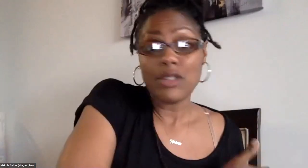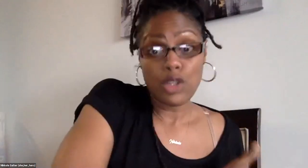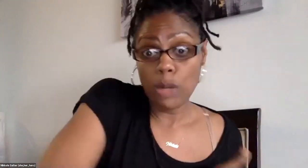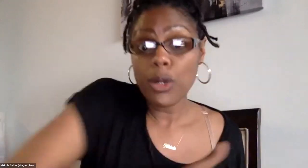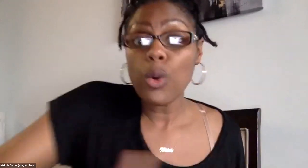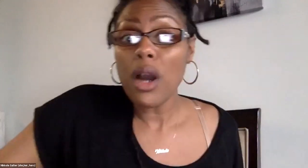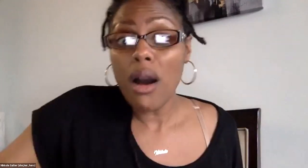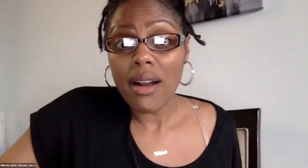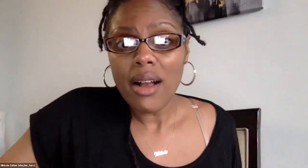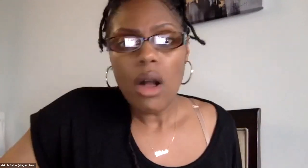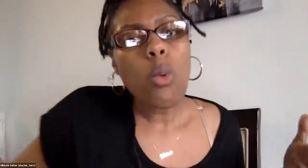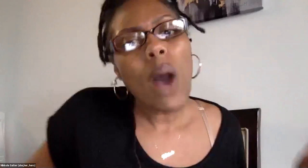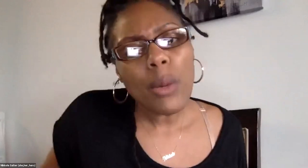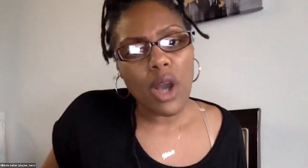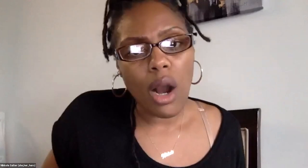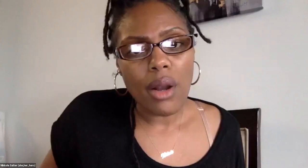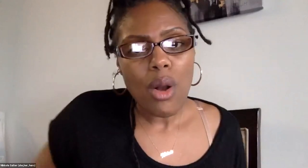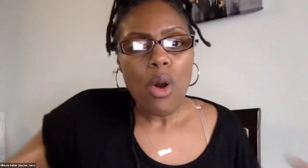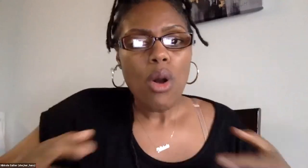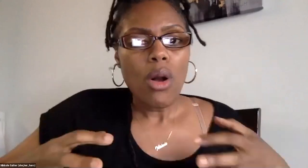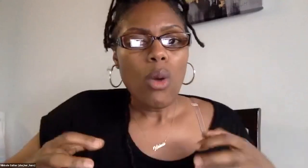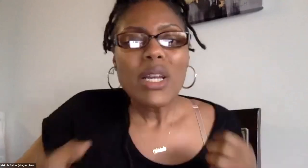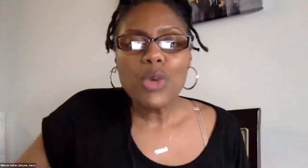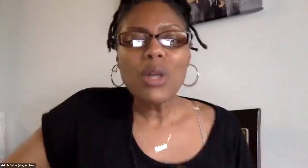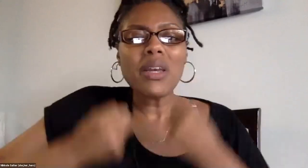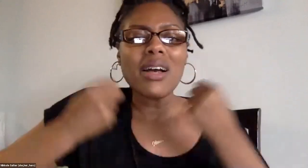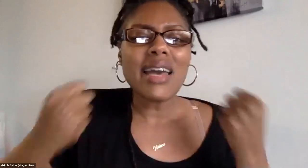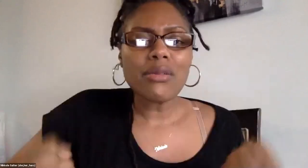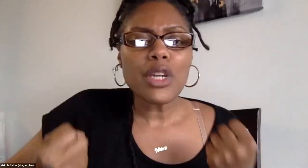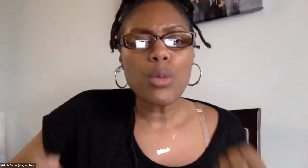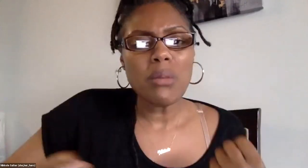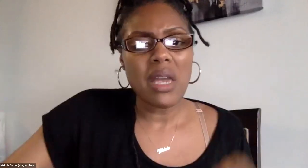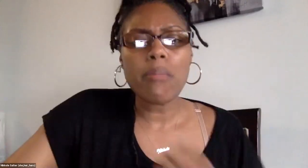that determine who we are, why we are. We do it because every human being